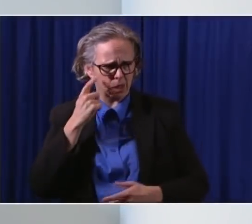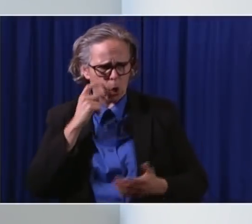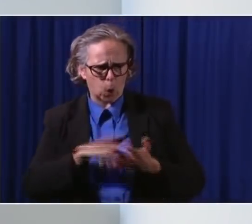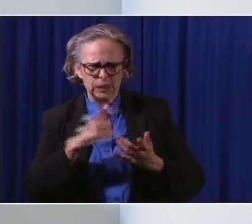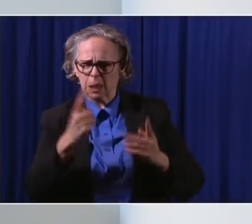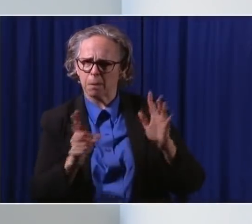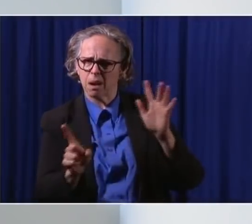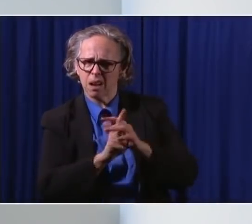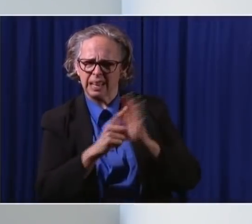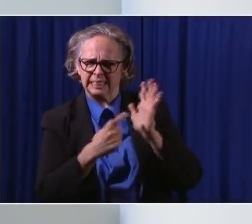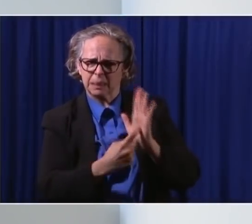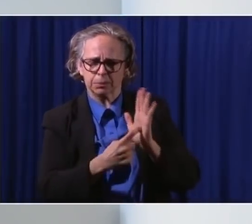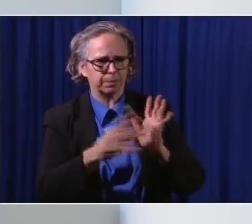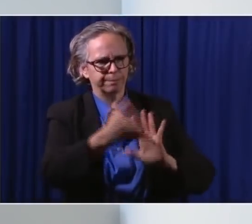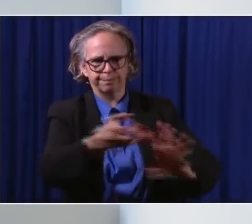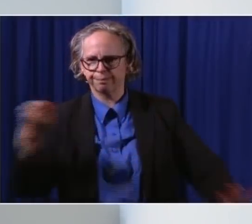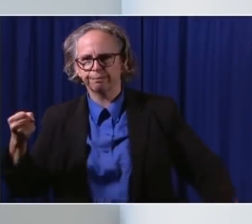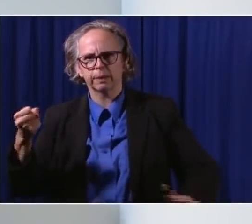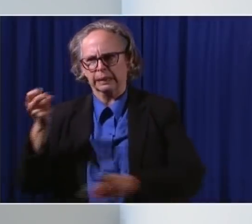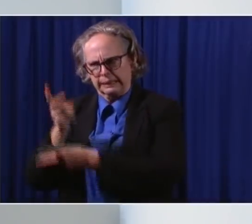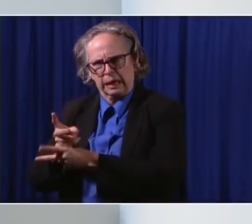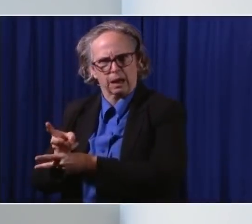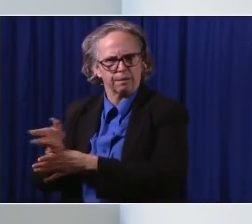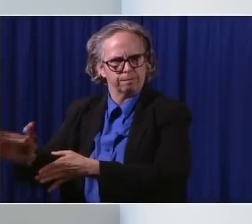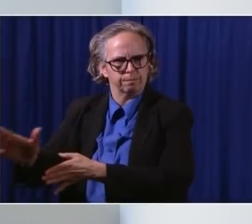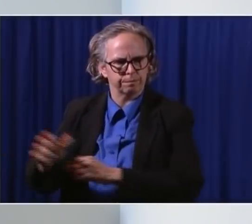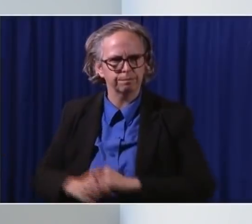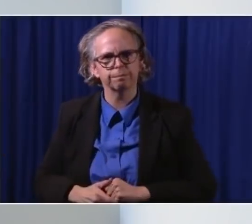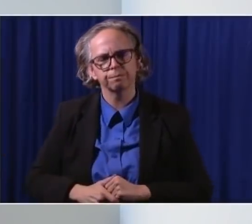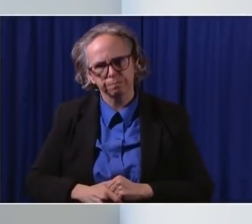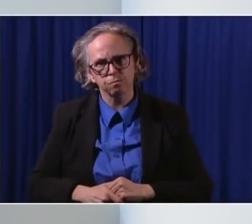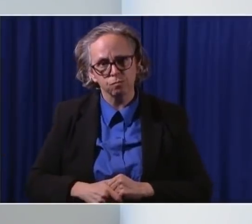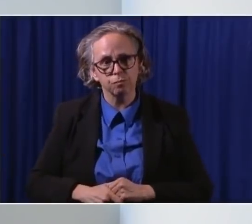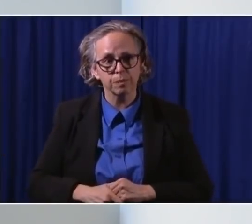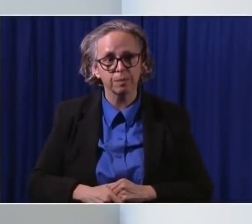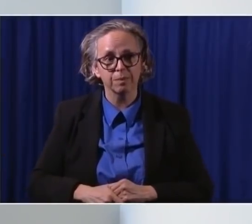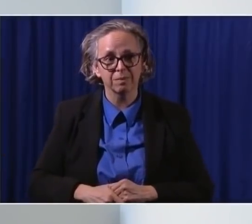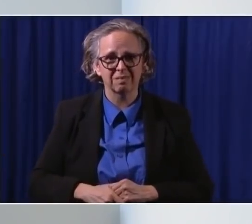STRONGLY RECOMMENDED TO WEAR FACE COVERINGS AND POSSIBLE STRICT SOCIAL DISTANCING BY PLAYERS NOT ACTIVELY ENGAGED IN THE COMPETITION. IMMEDIATE ISOLATION AND MEDICAL